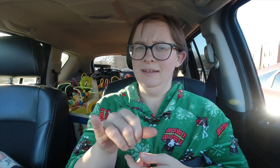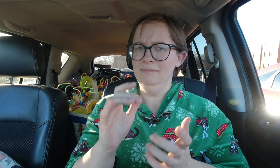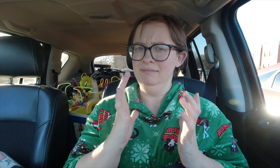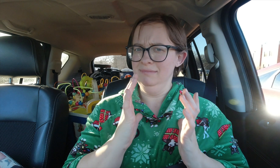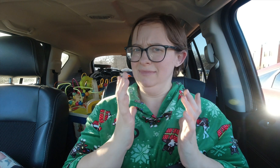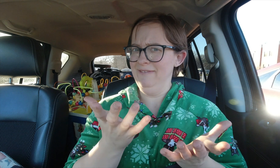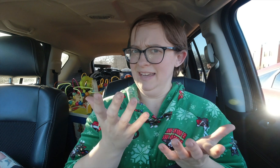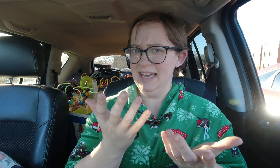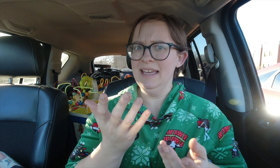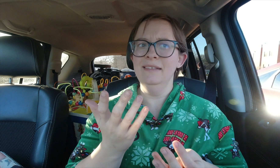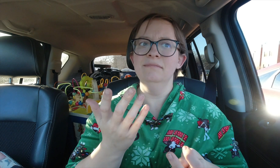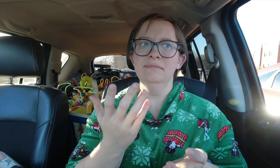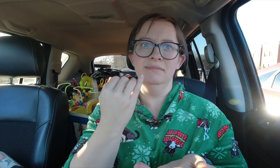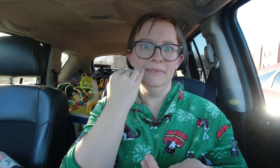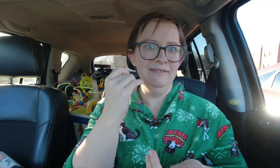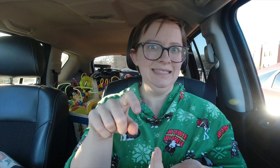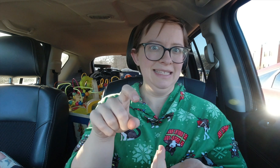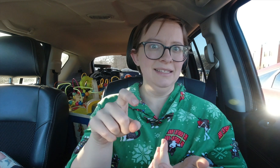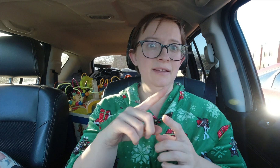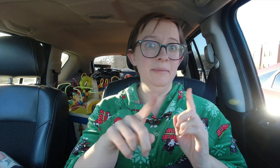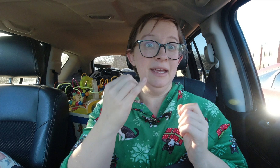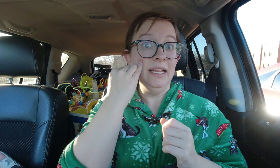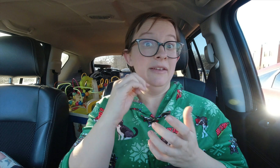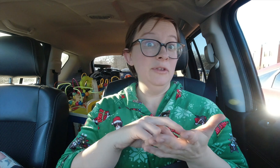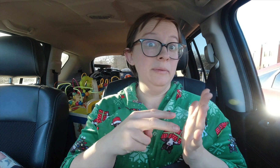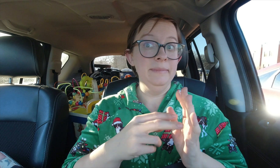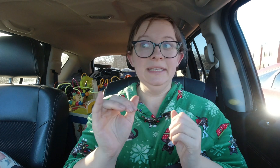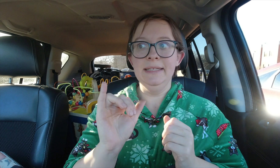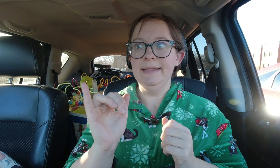or things like that, yeah I think that's perfectly fine if you need to.